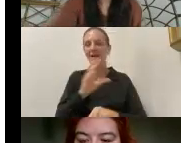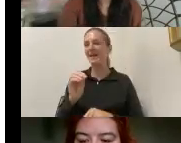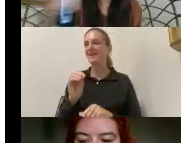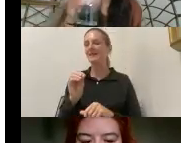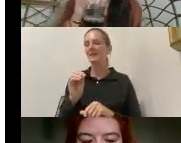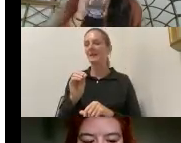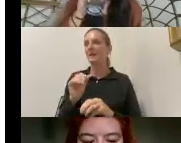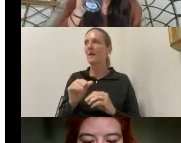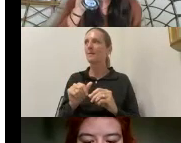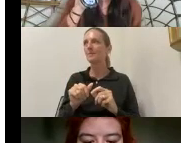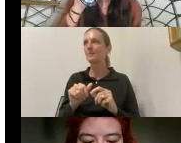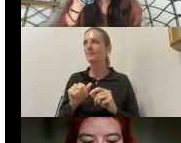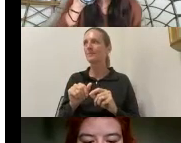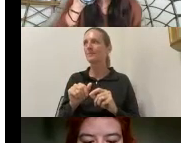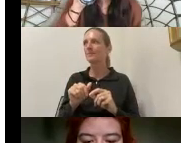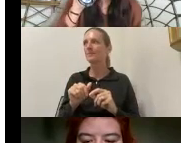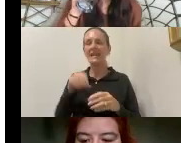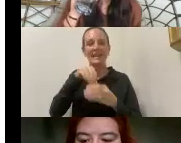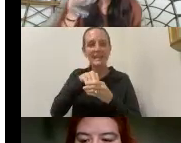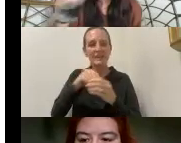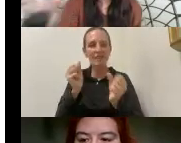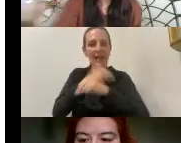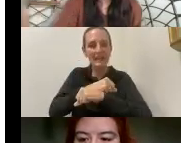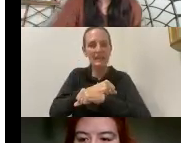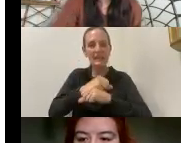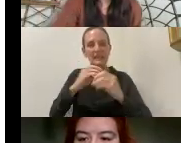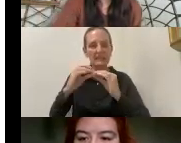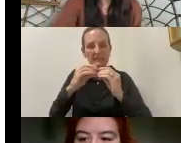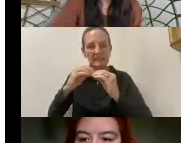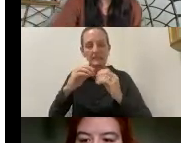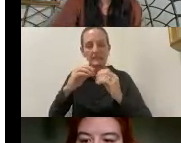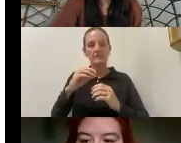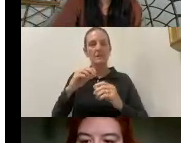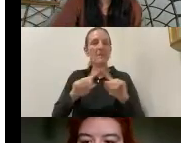infighting and just general not liking each other, but at this point I think we really